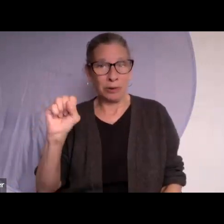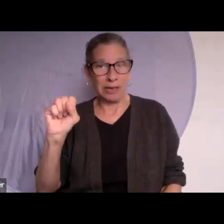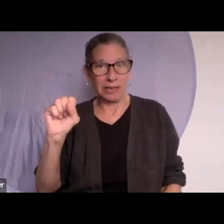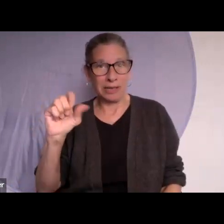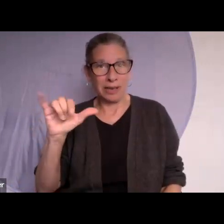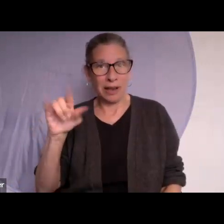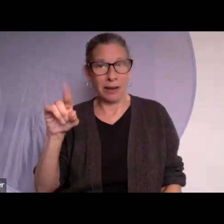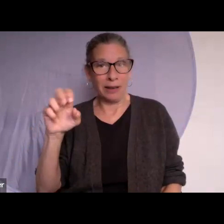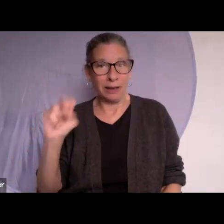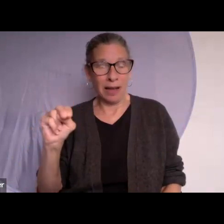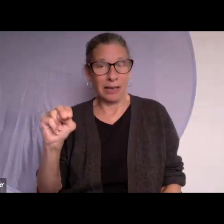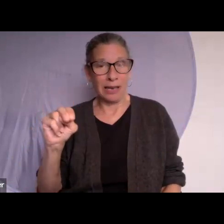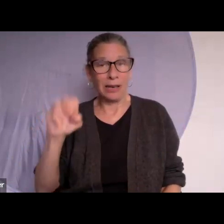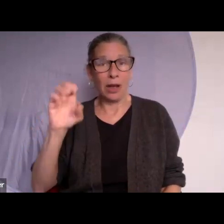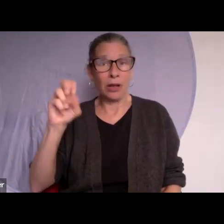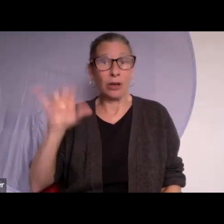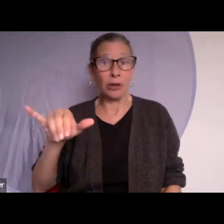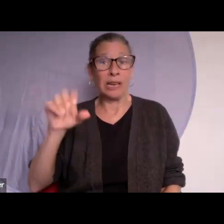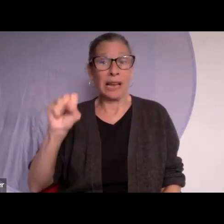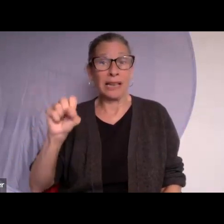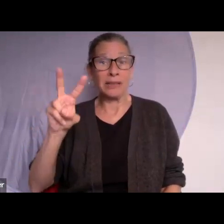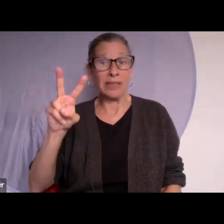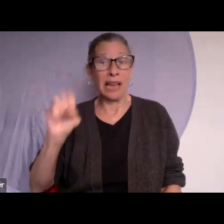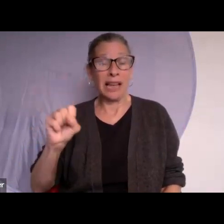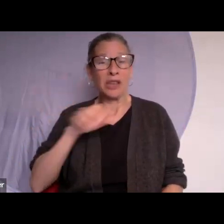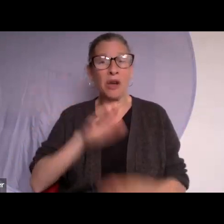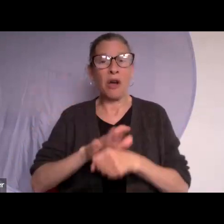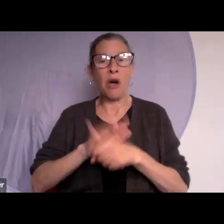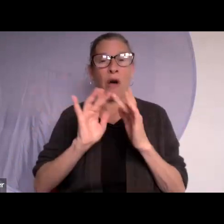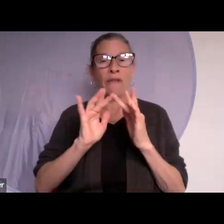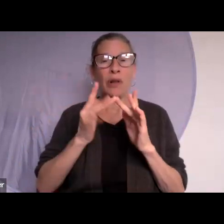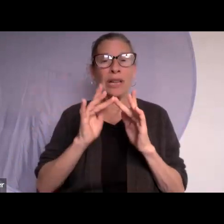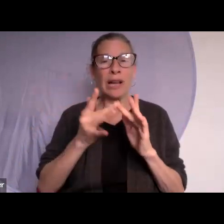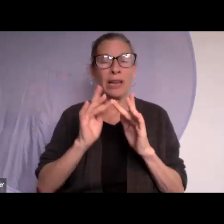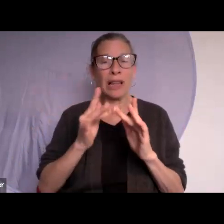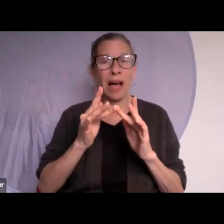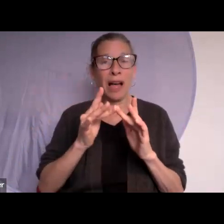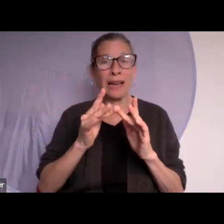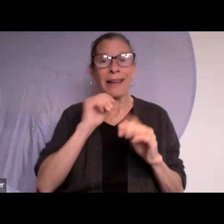that CUNY SPS has fully online asynchronous classes, so I'm not